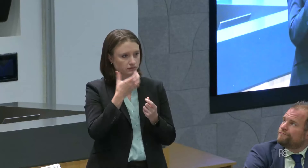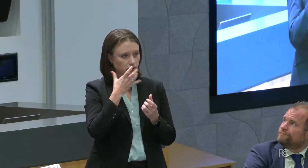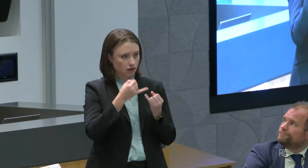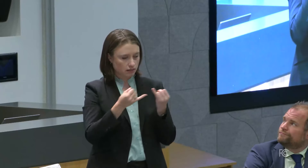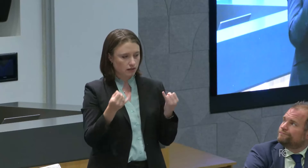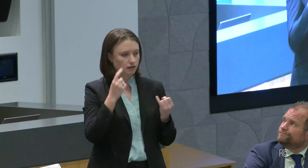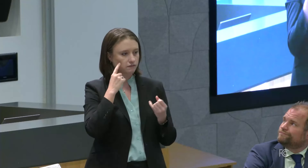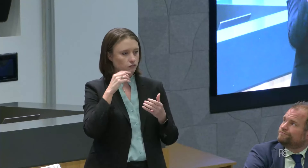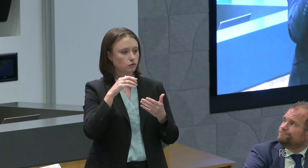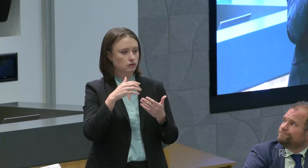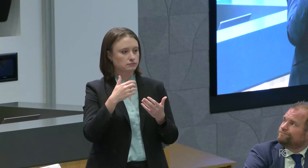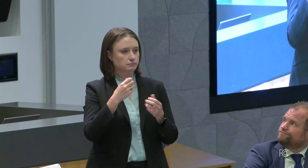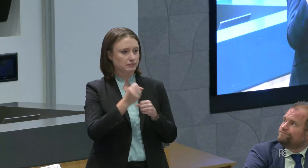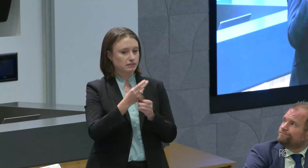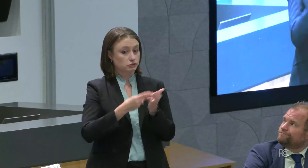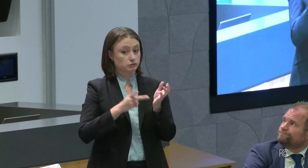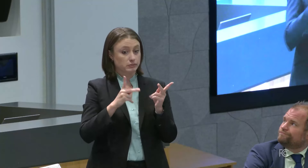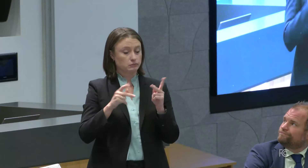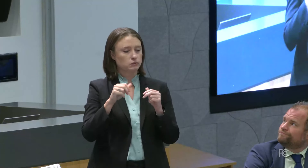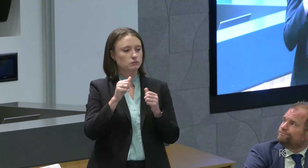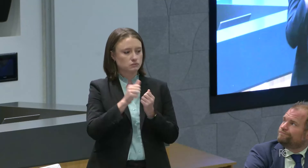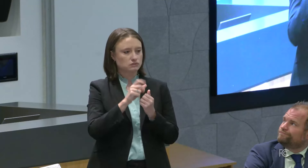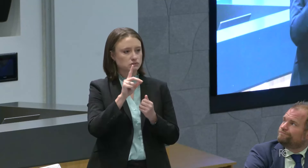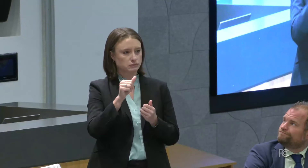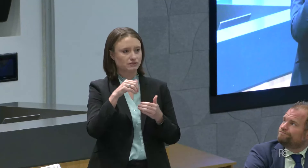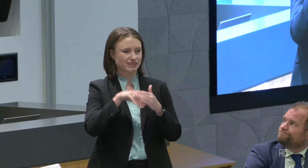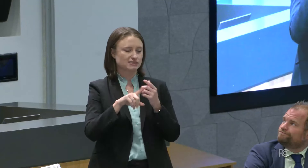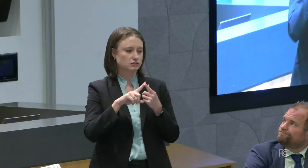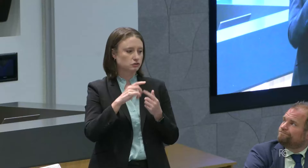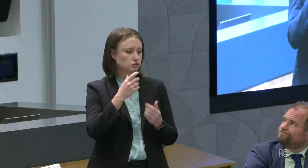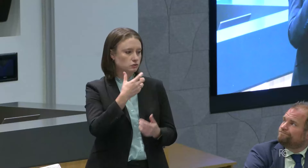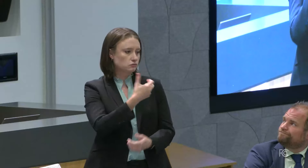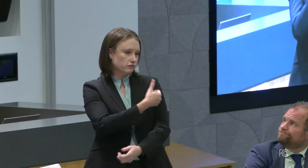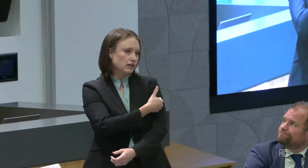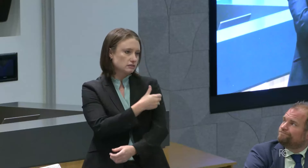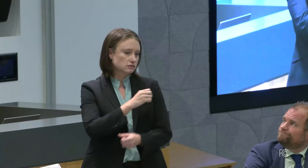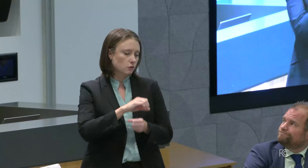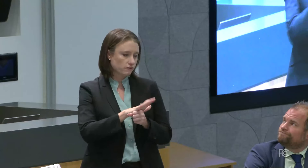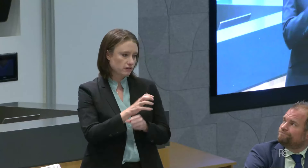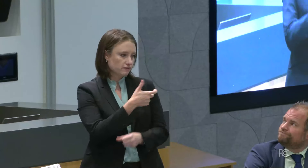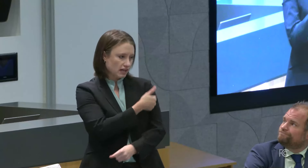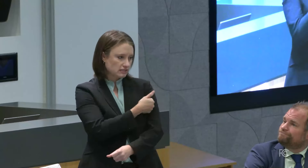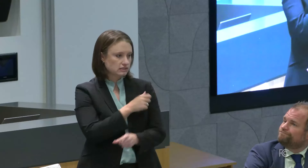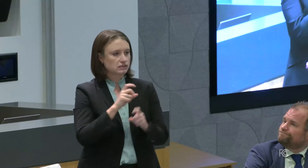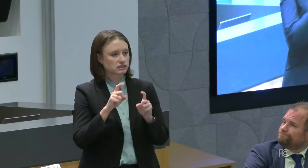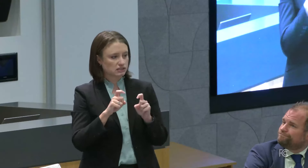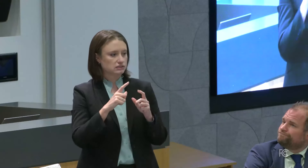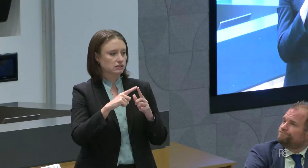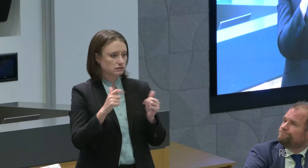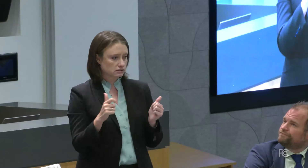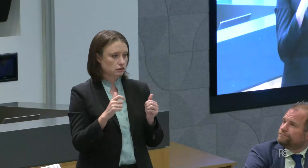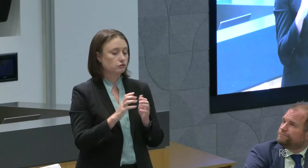WITH ACL, THE ADMINISTRATION OF COMMUNITY LIVING, WHICH IS MY AGENCY. AND THEY WANTED TO MOVED FORWARD WITH HAVING A